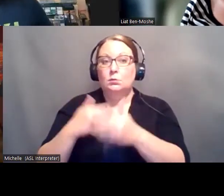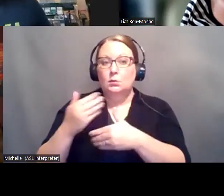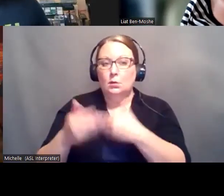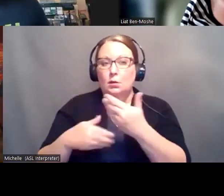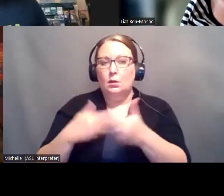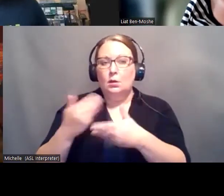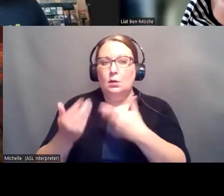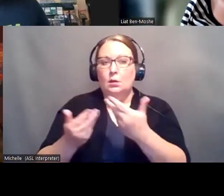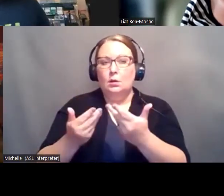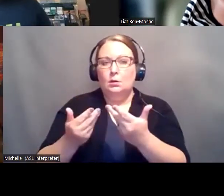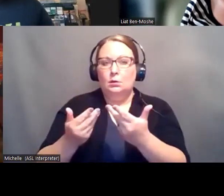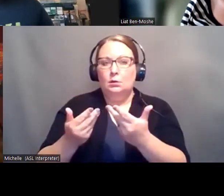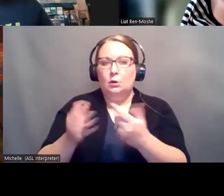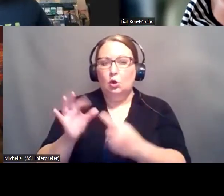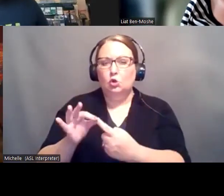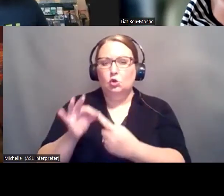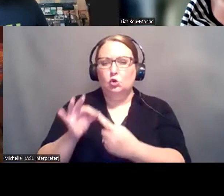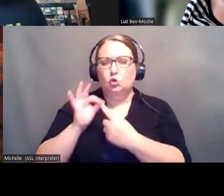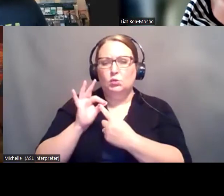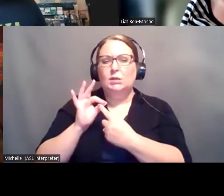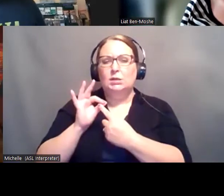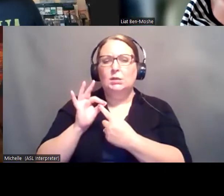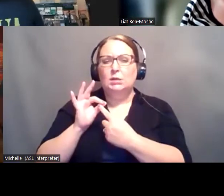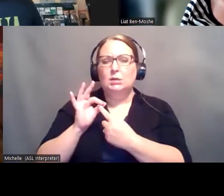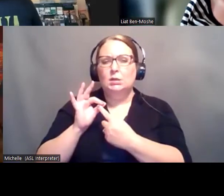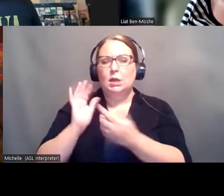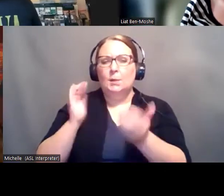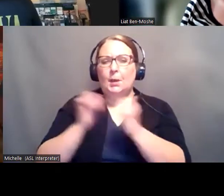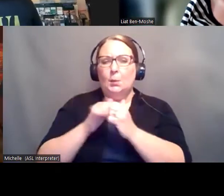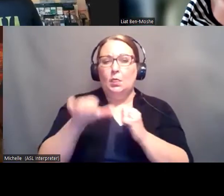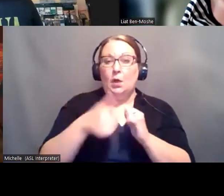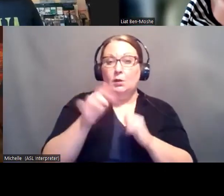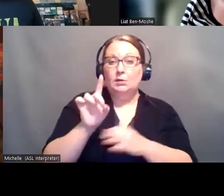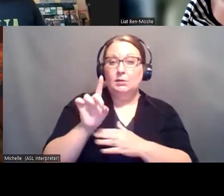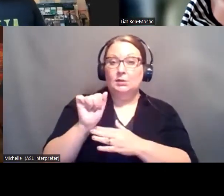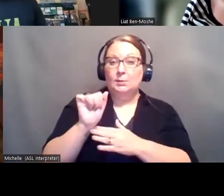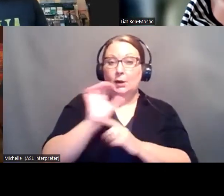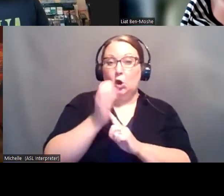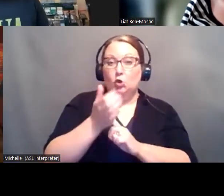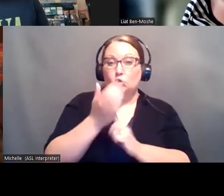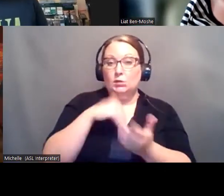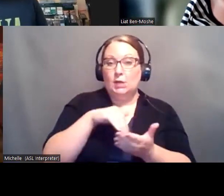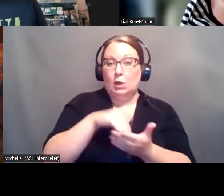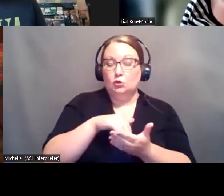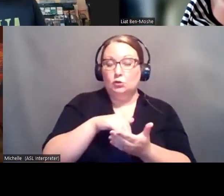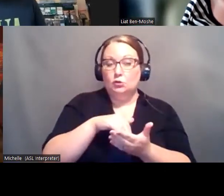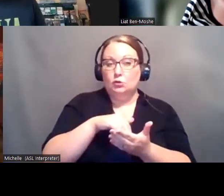and unique, I would say, compared to other disability cultural centers' relationship to the university,